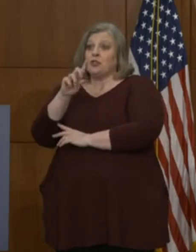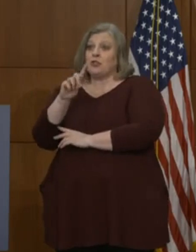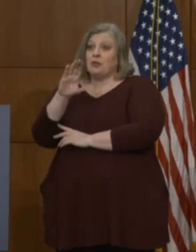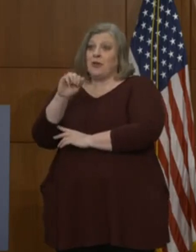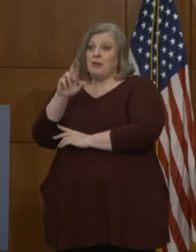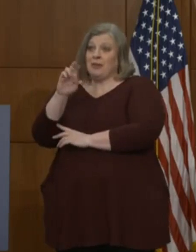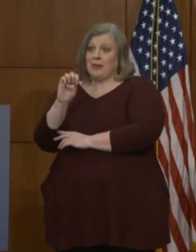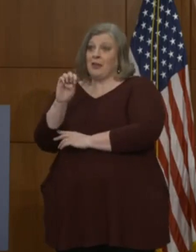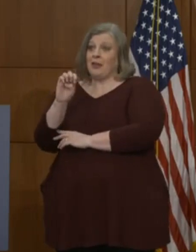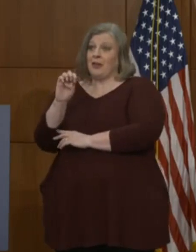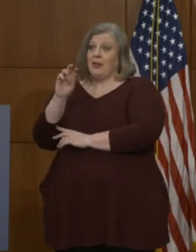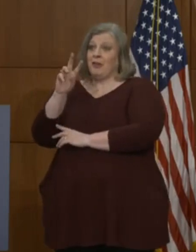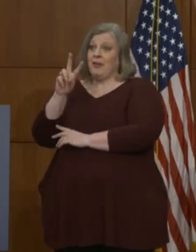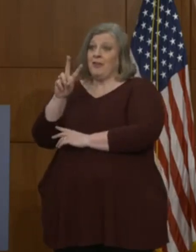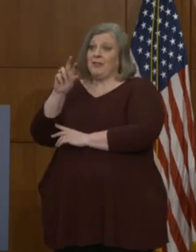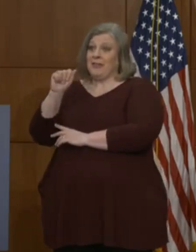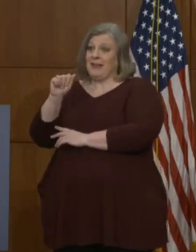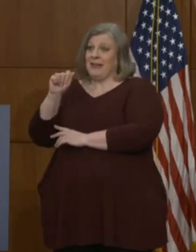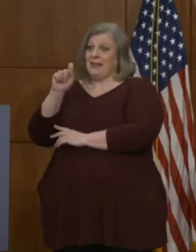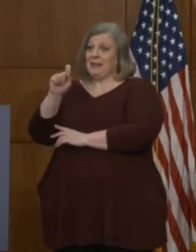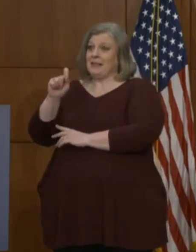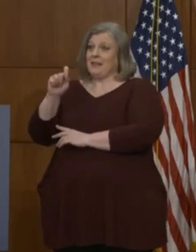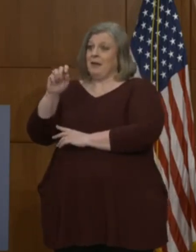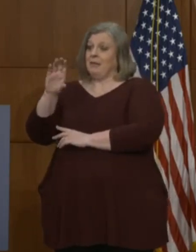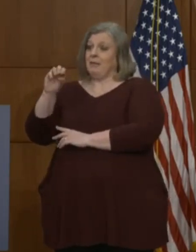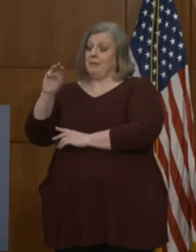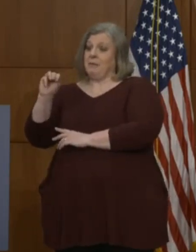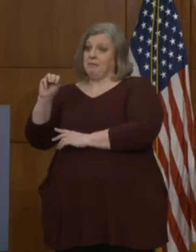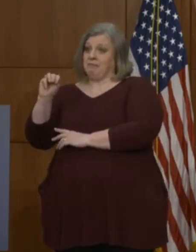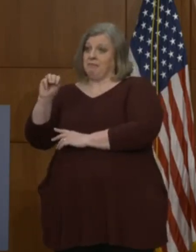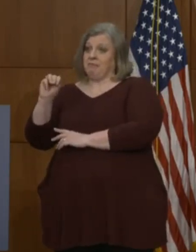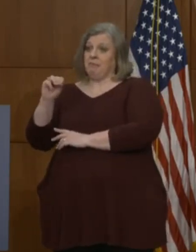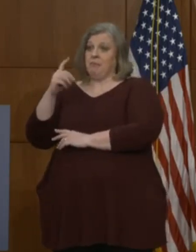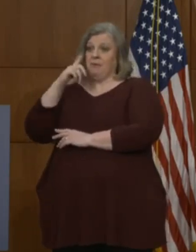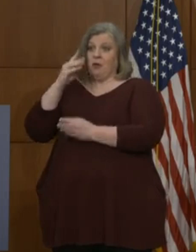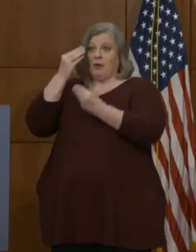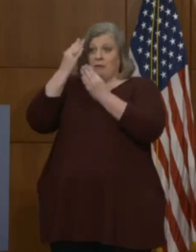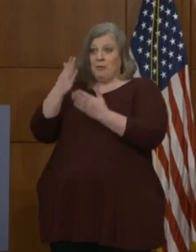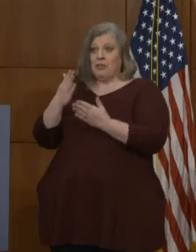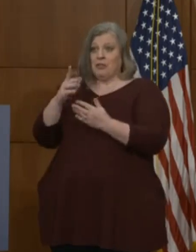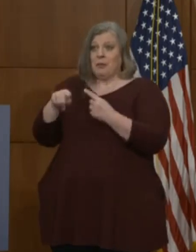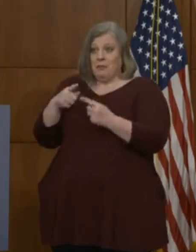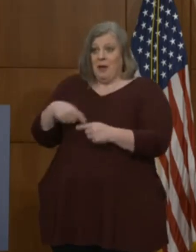PROVIDERS PLEASE VISIT CHILD CARE VA DOT COM FOR MORE CARE VA DOT COM FOR MORE INFORMATION ON THESE NEW INFORMATION ON THESE NEW RESOURCES. WE ALSO ASK THAT ALL